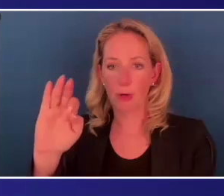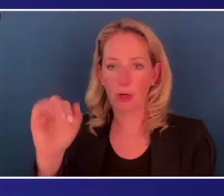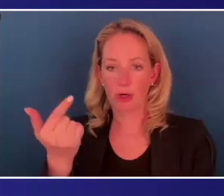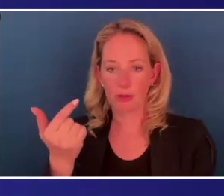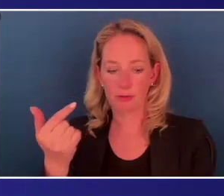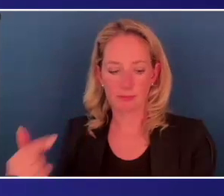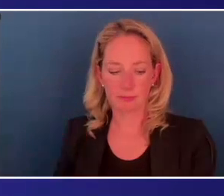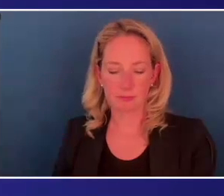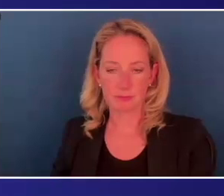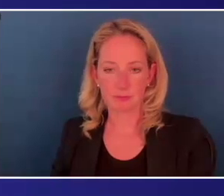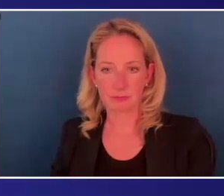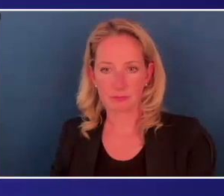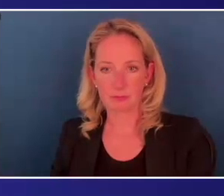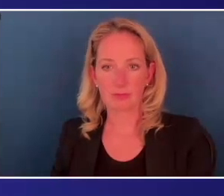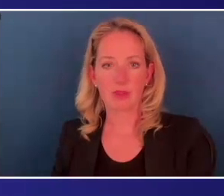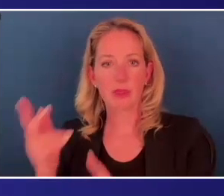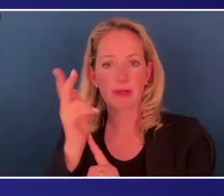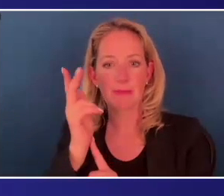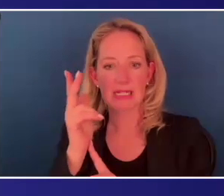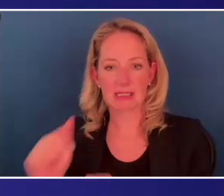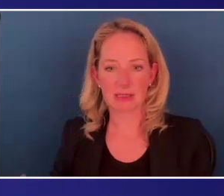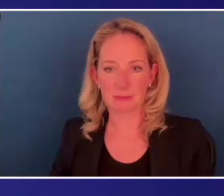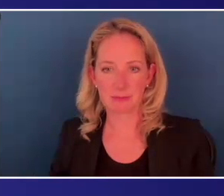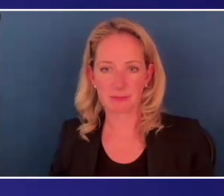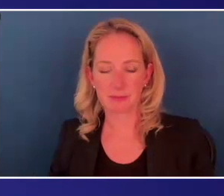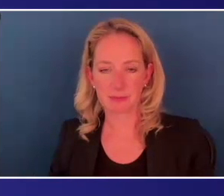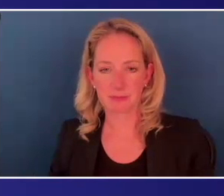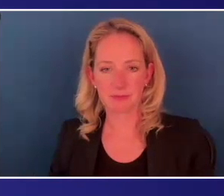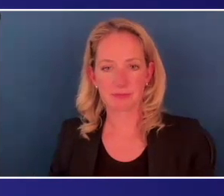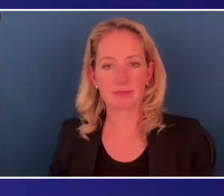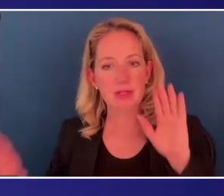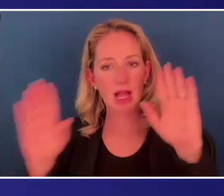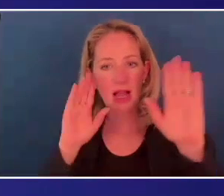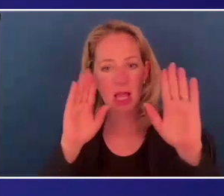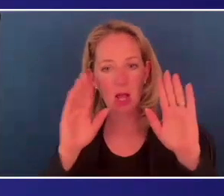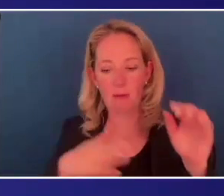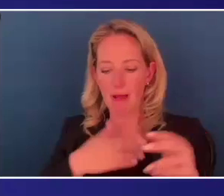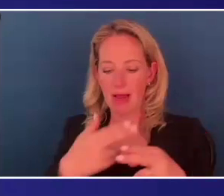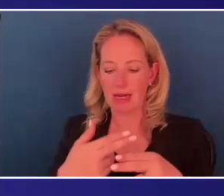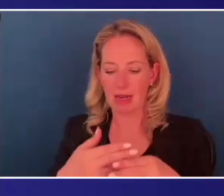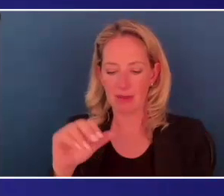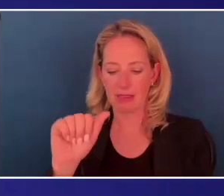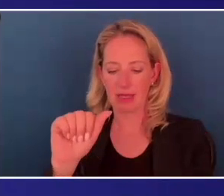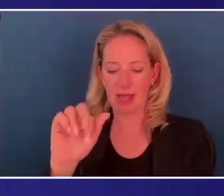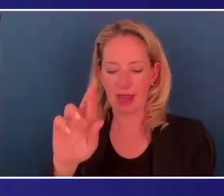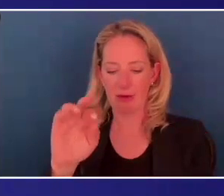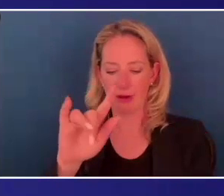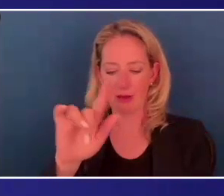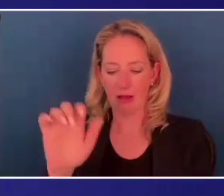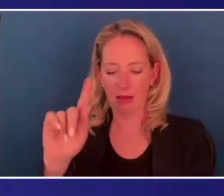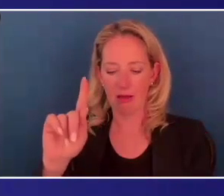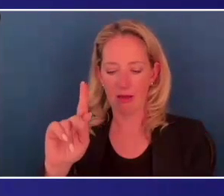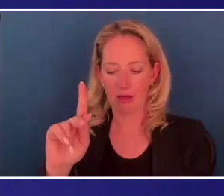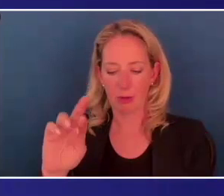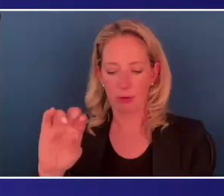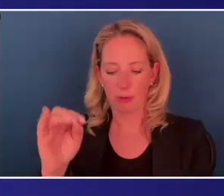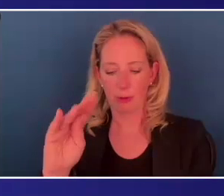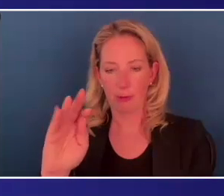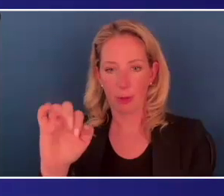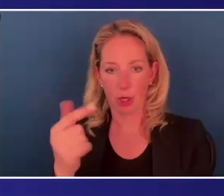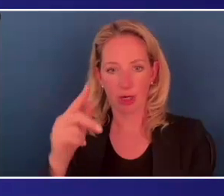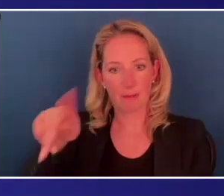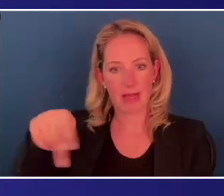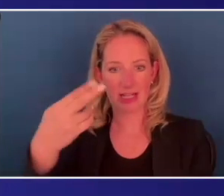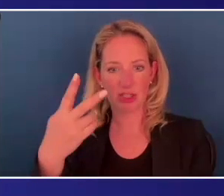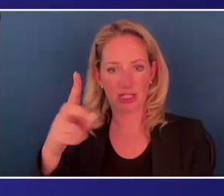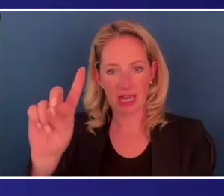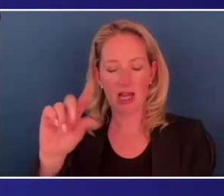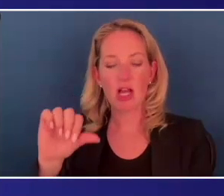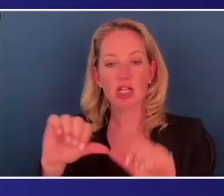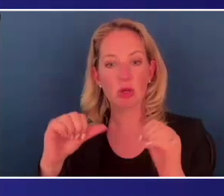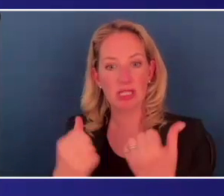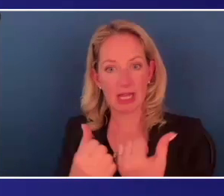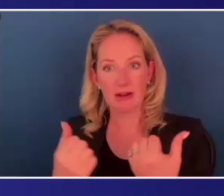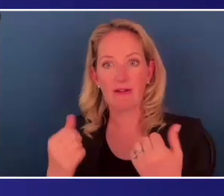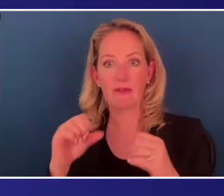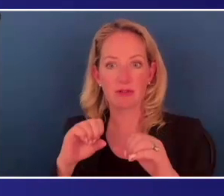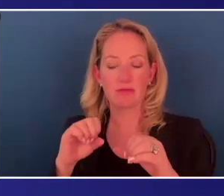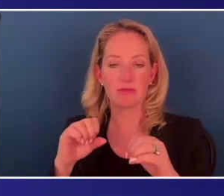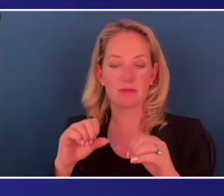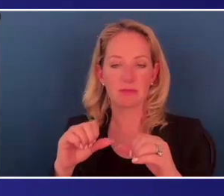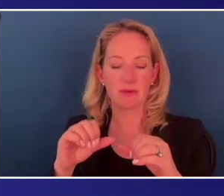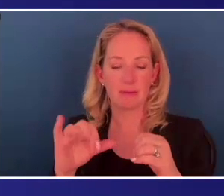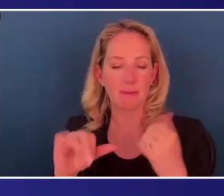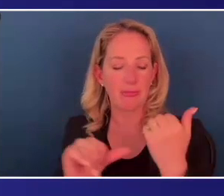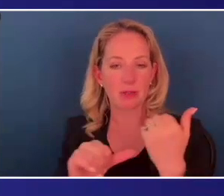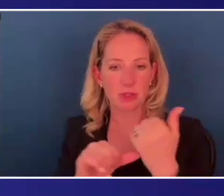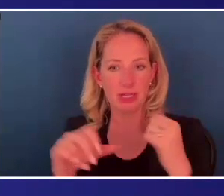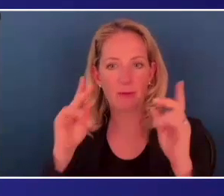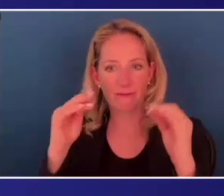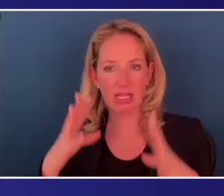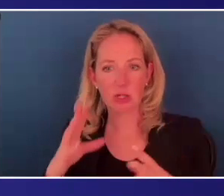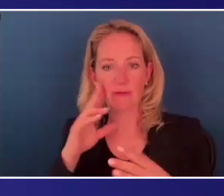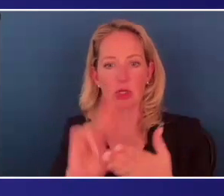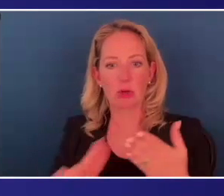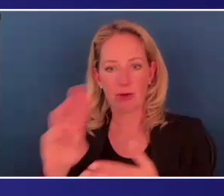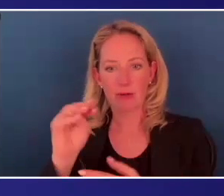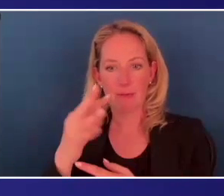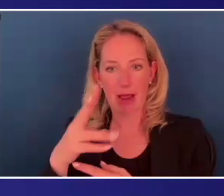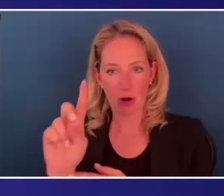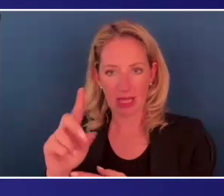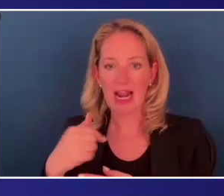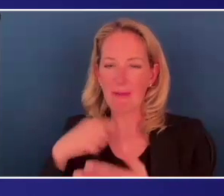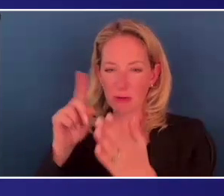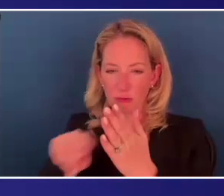Bye, you have 3ÿmin. Hello, my name is Ariel Kooperburg, PhD. I'm an associate professor of sociology at the University of Maryland Baltimore County and I've been doing research on student loans for around 10 years.